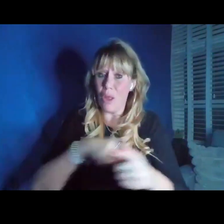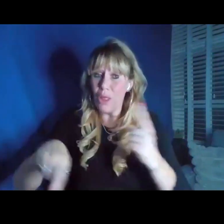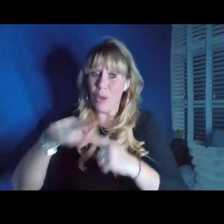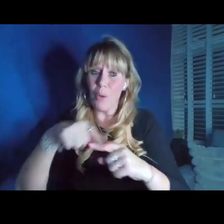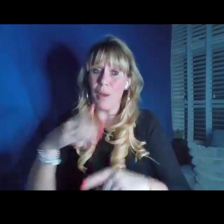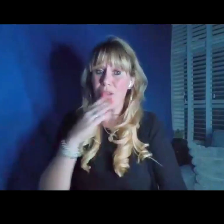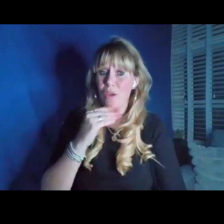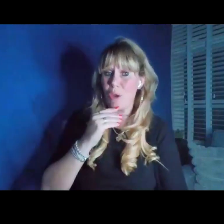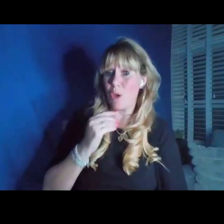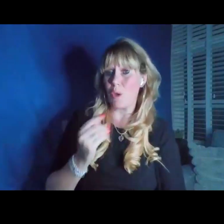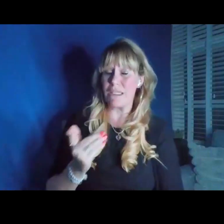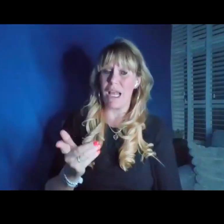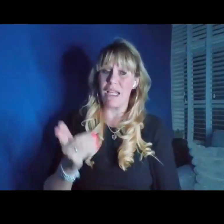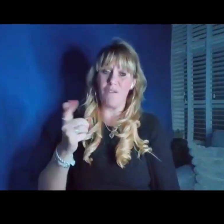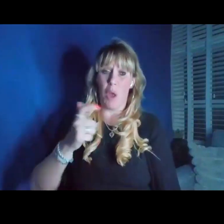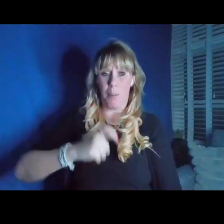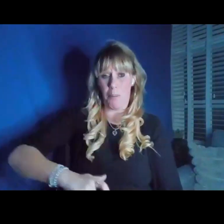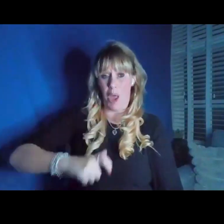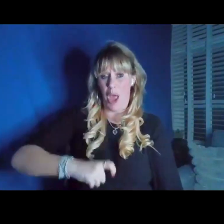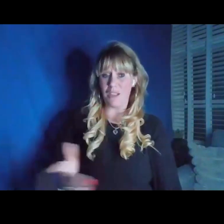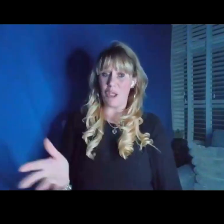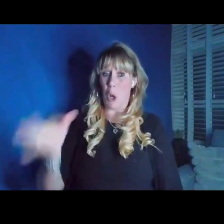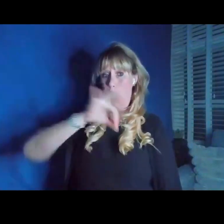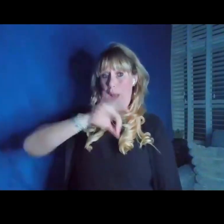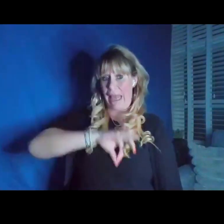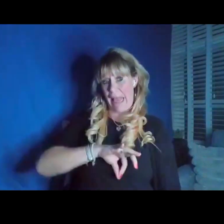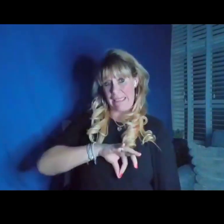is given away by your eyes. how you feel inside